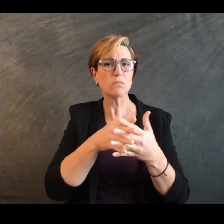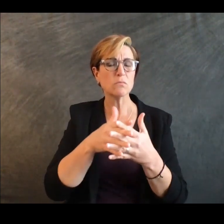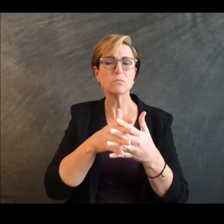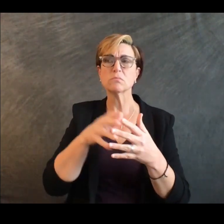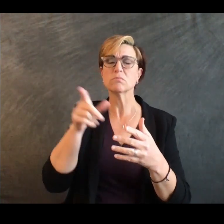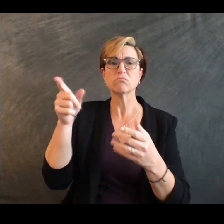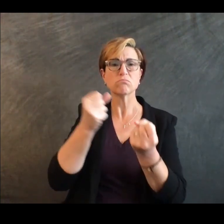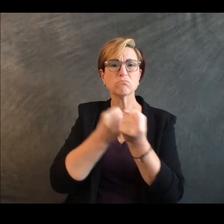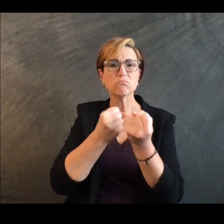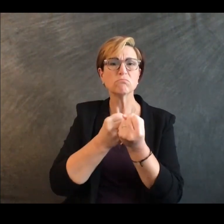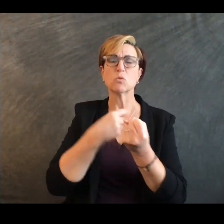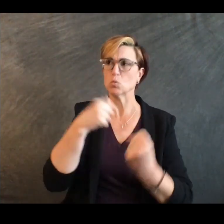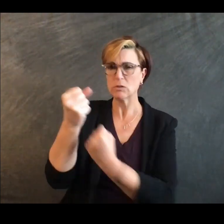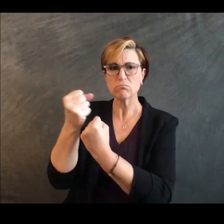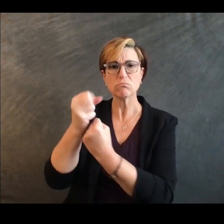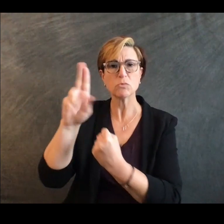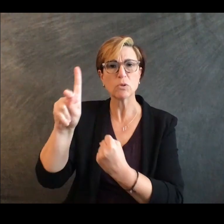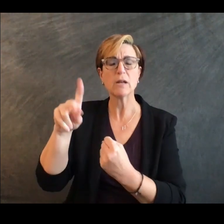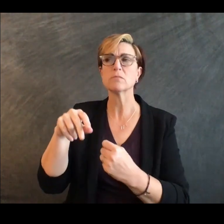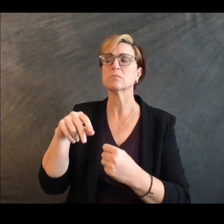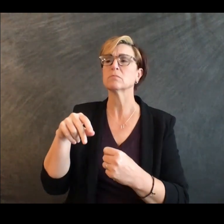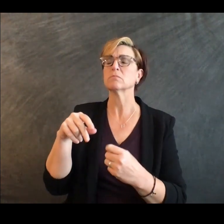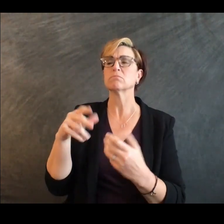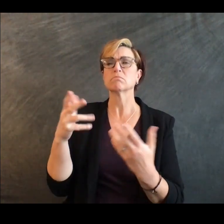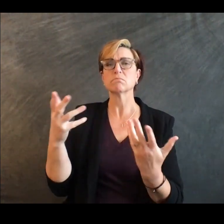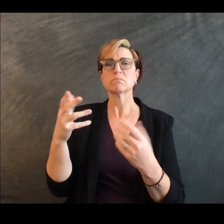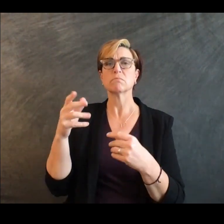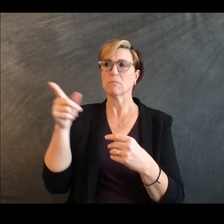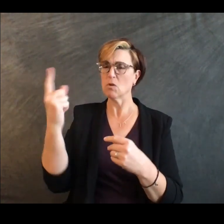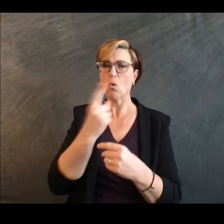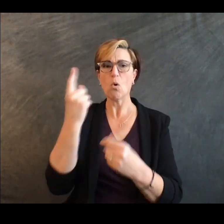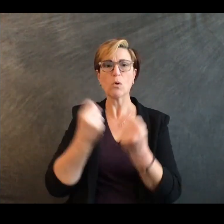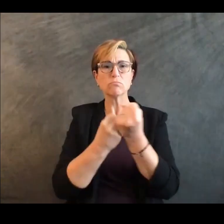was with us and we appreciate it so we pray for Prime Minister Boris Johnson